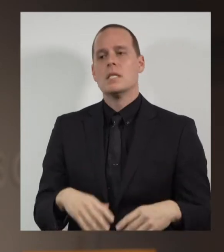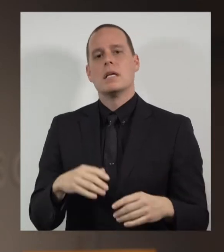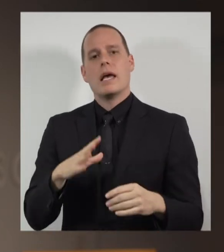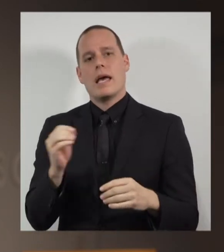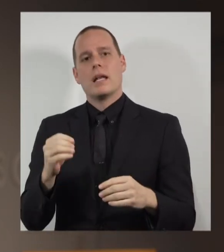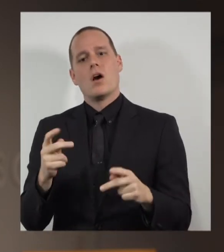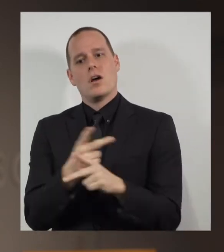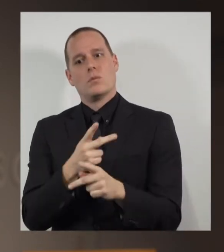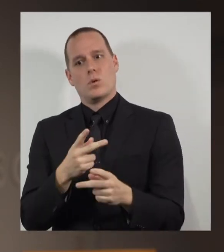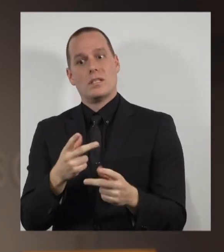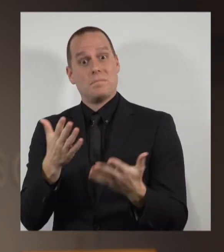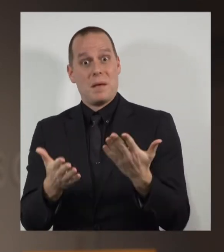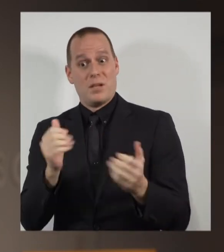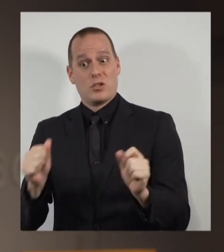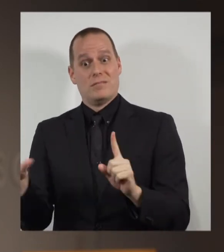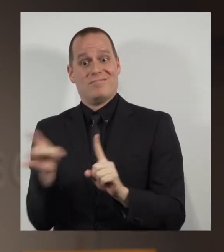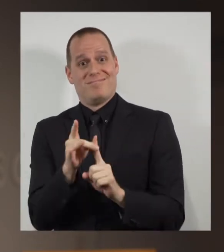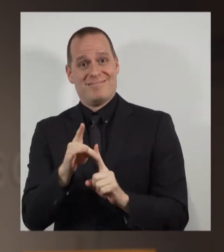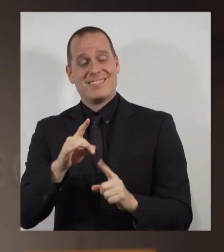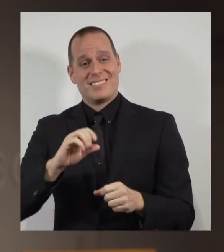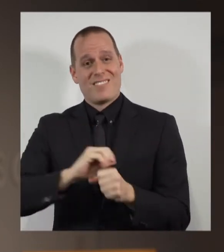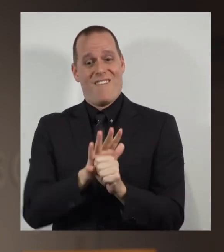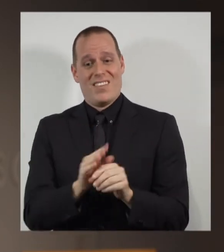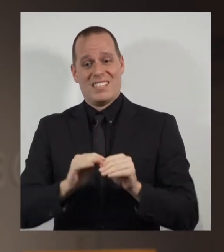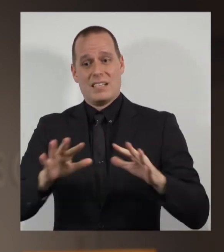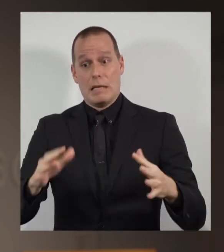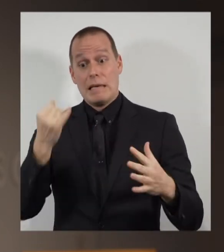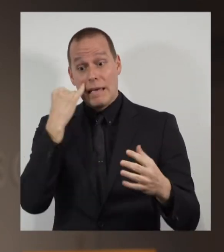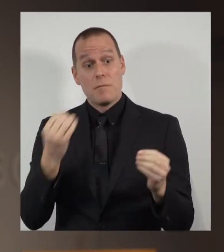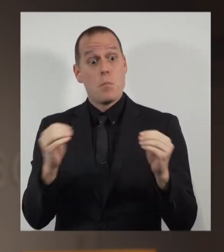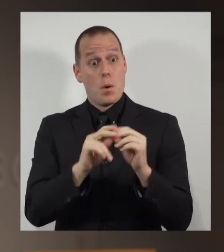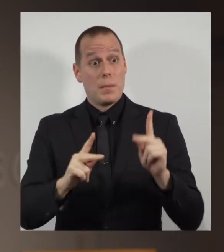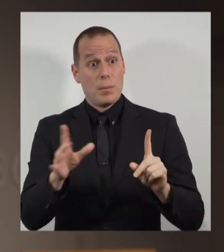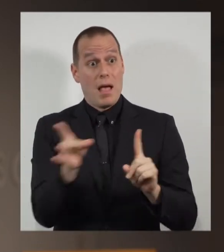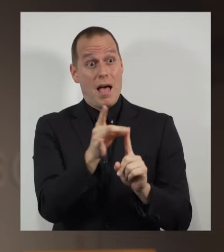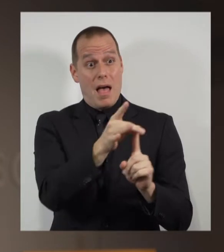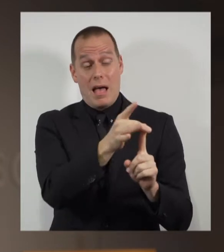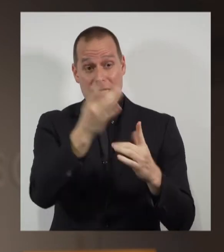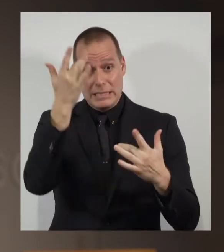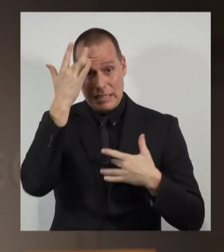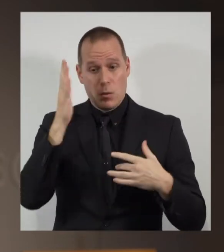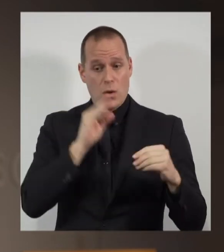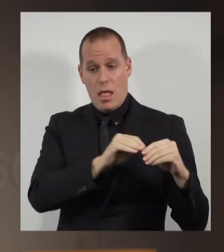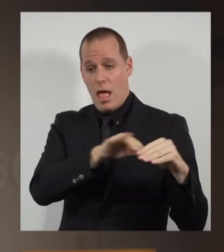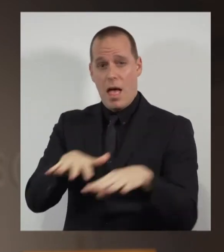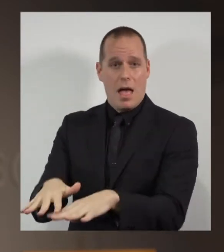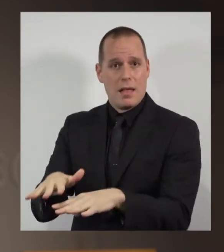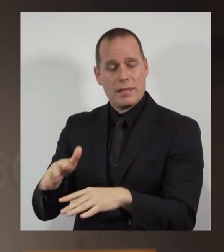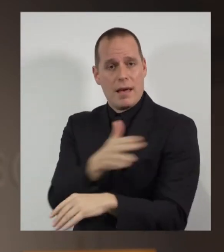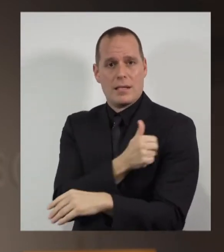The more people who get sick at the same time, the more likely we will overwhelm our hospital beds and medical supplies.